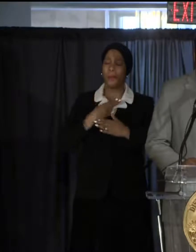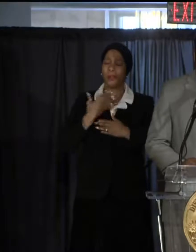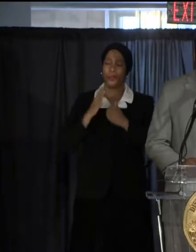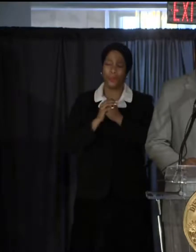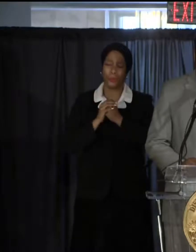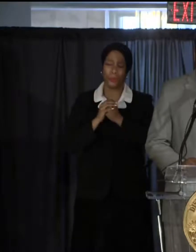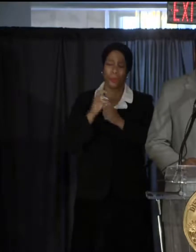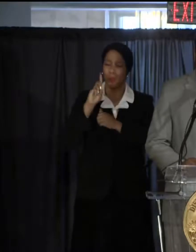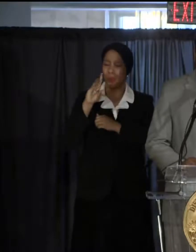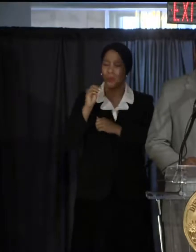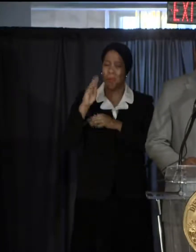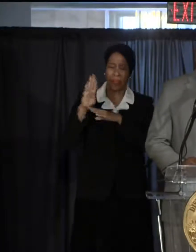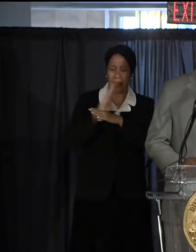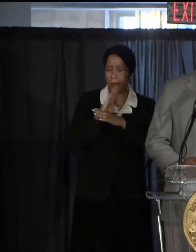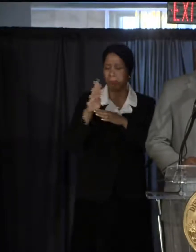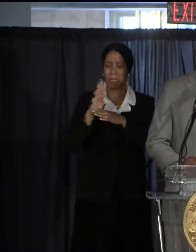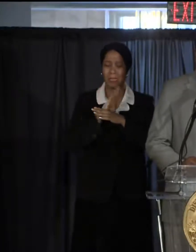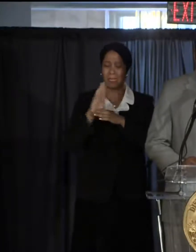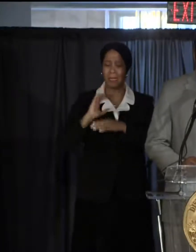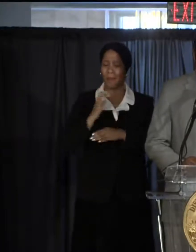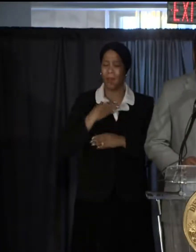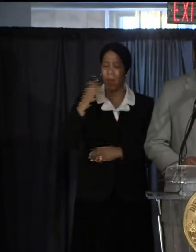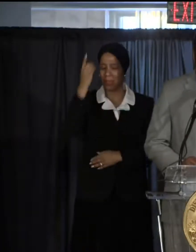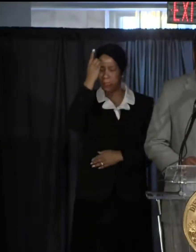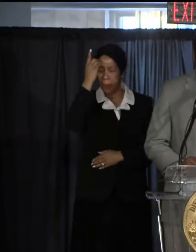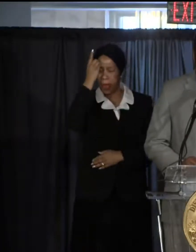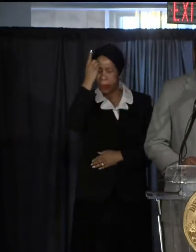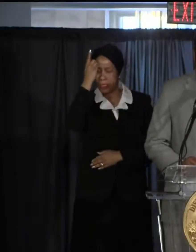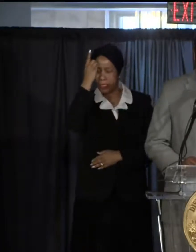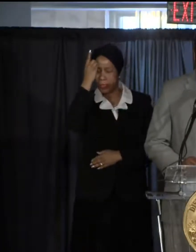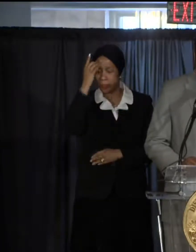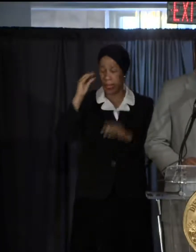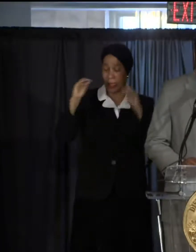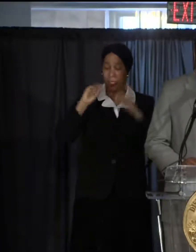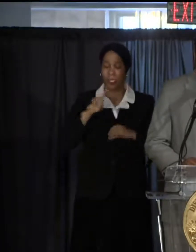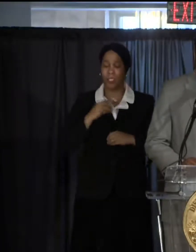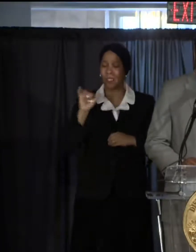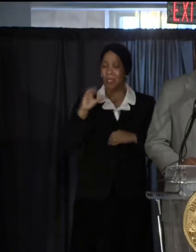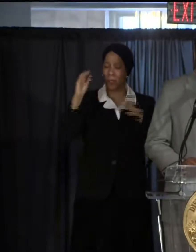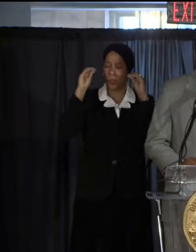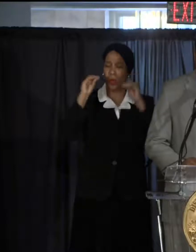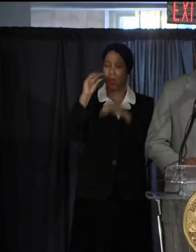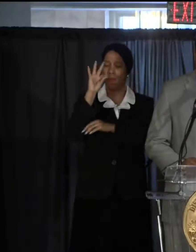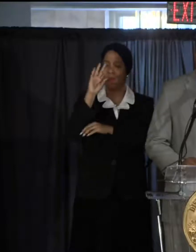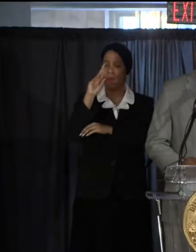UNFINISHED BUSINESS OF OUR DEMOCRACY. TEACH US LIKE YOU TAUGHT FREDERICK DOUGLASS TO PRAY WITH